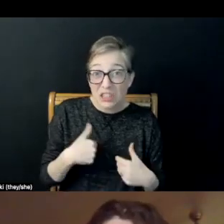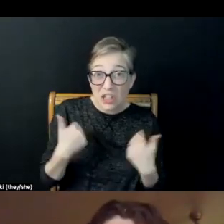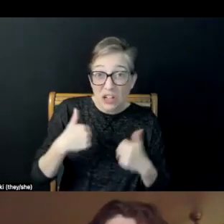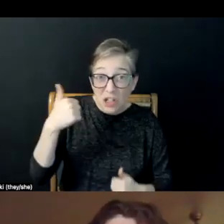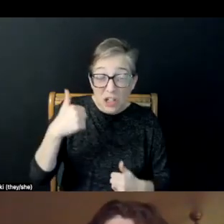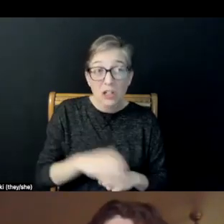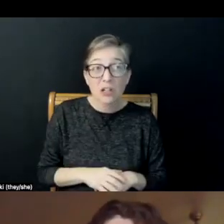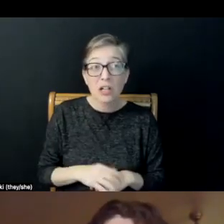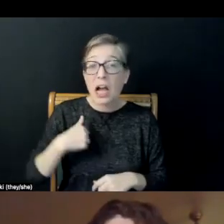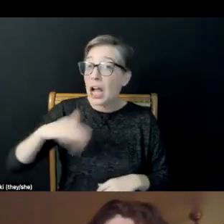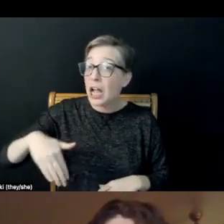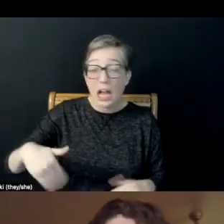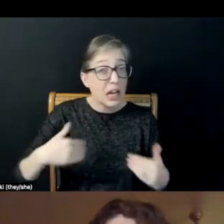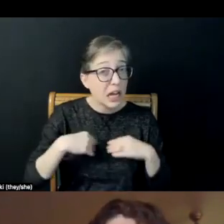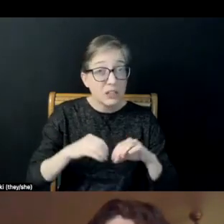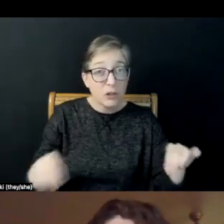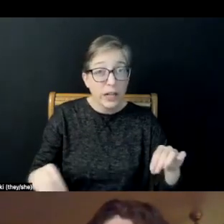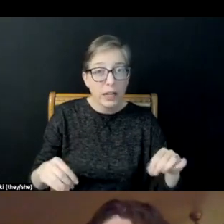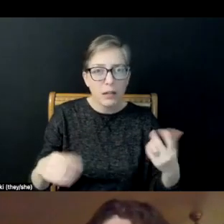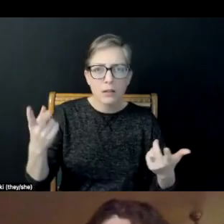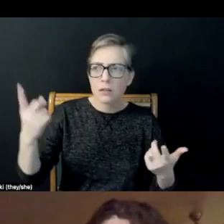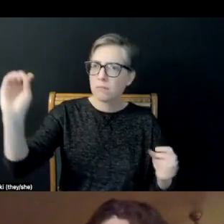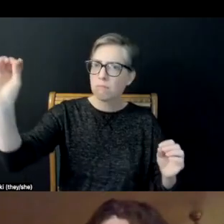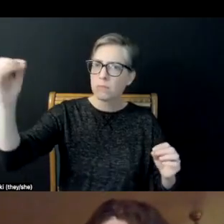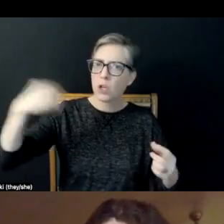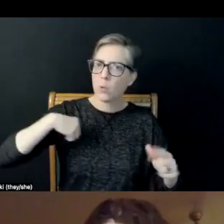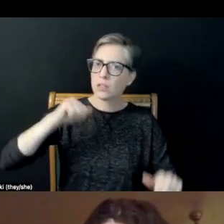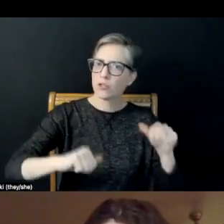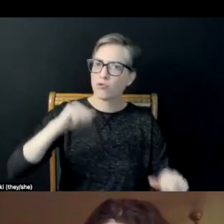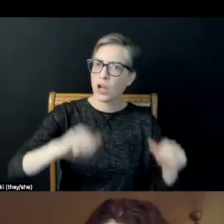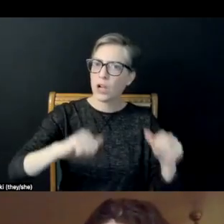All of those circumstances had improved in our favor by the time my daughter was born.